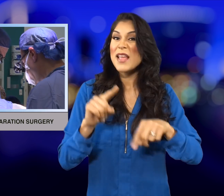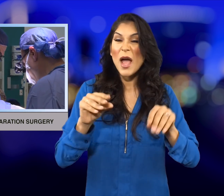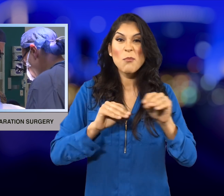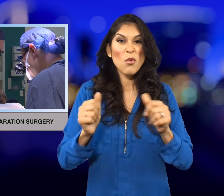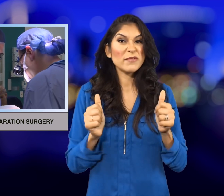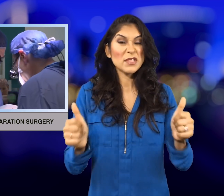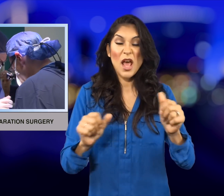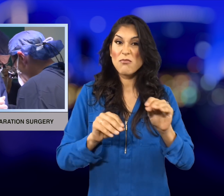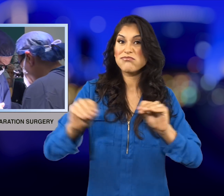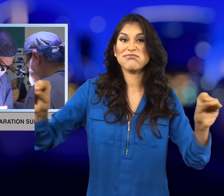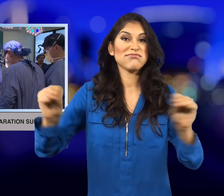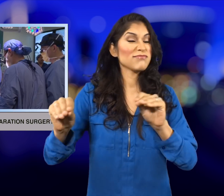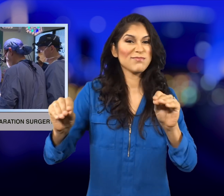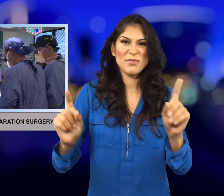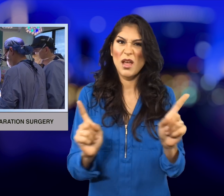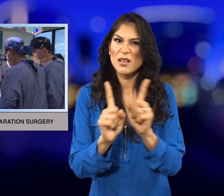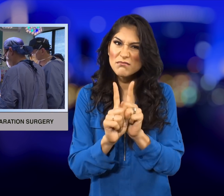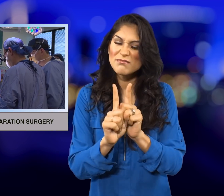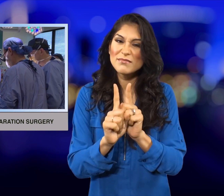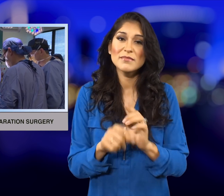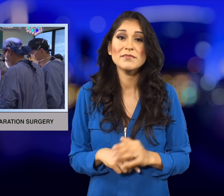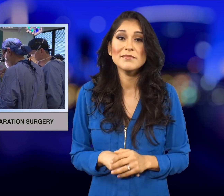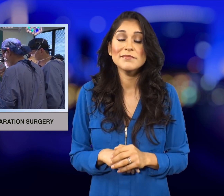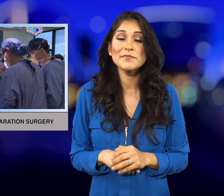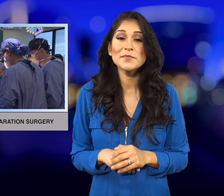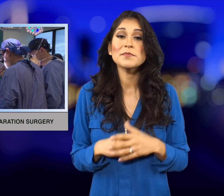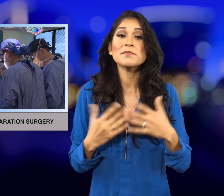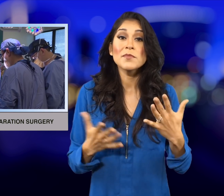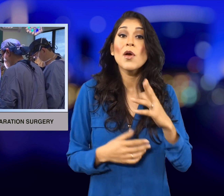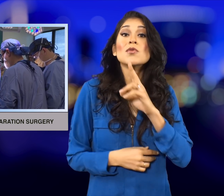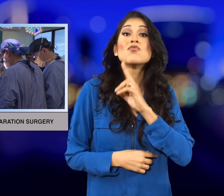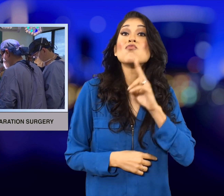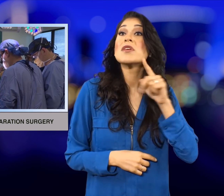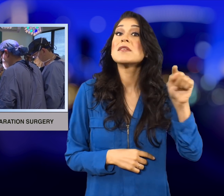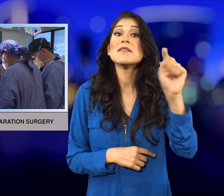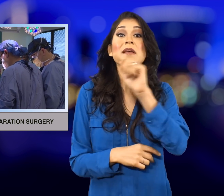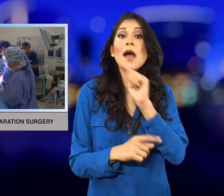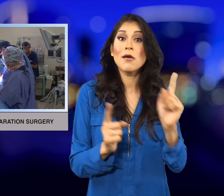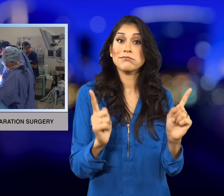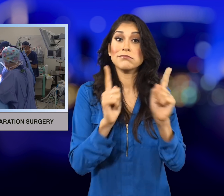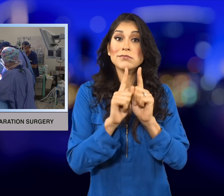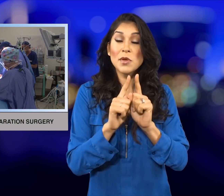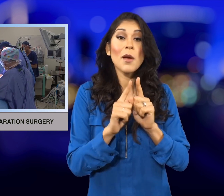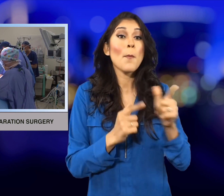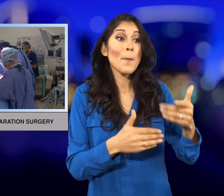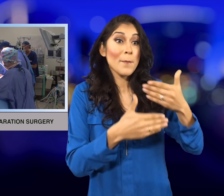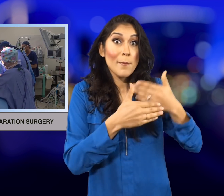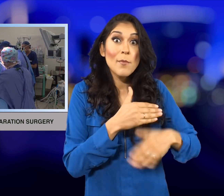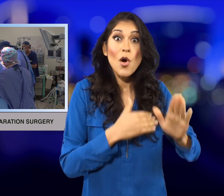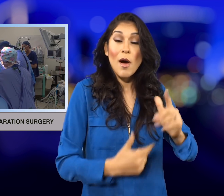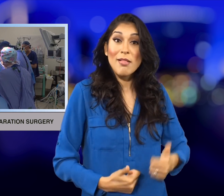Here are some interesting facts about conjoined twins.